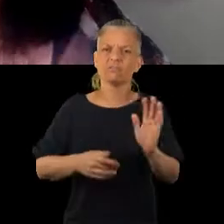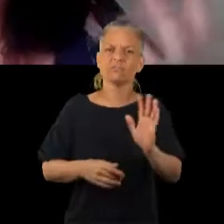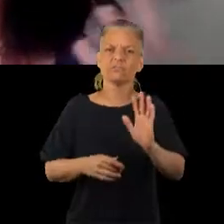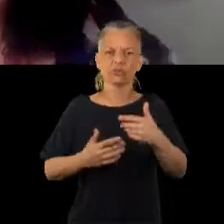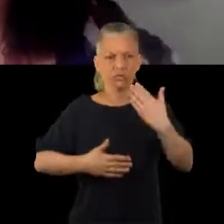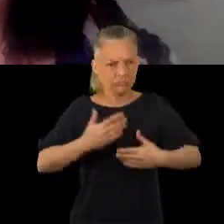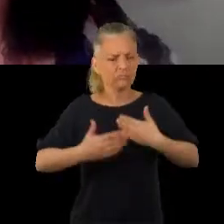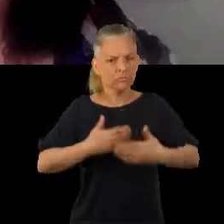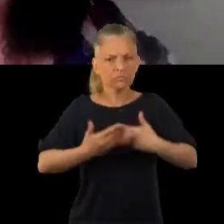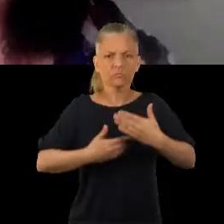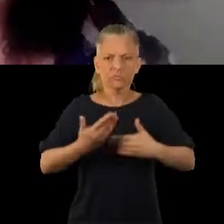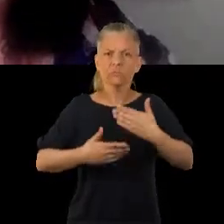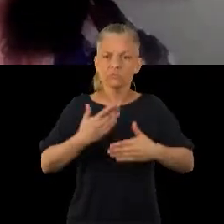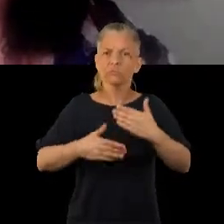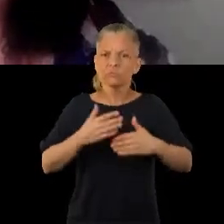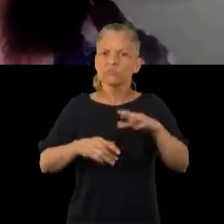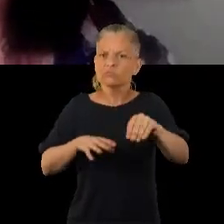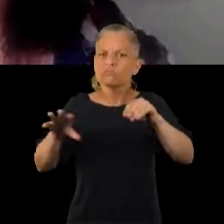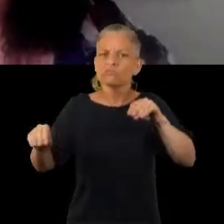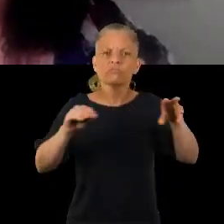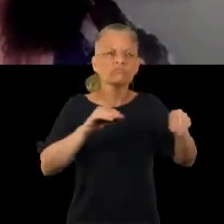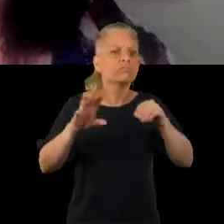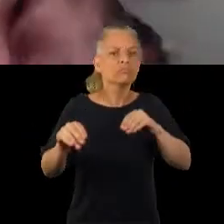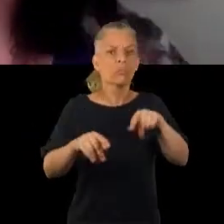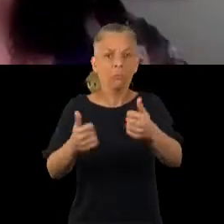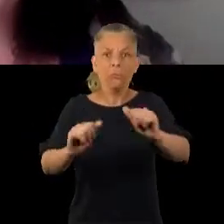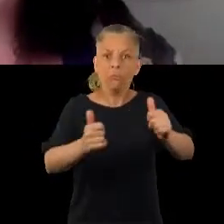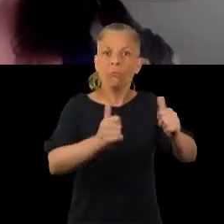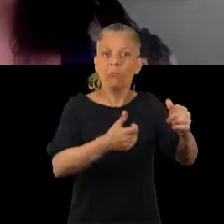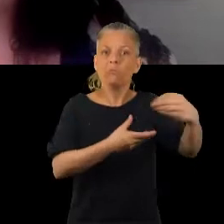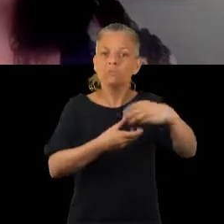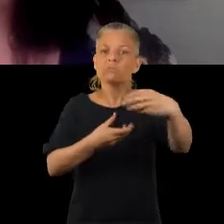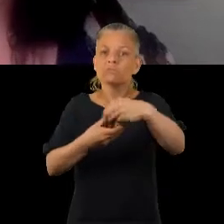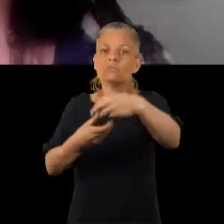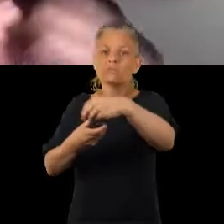And not to panic about peers, like you’ve already got peers in your organisation, it’s just they’re